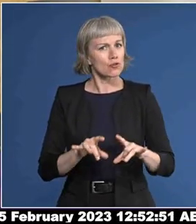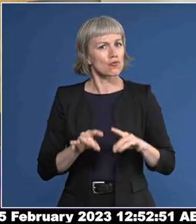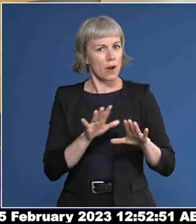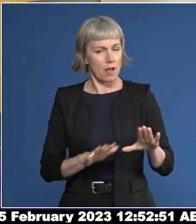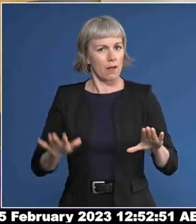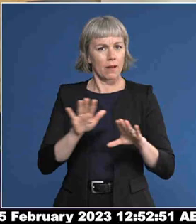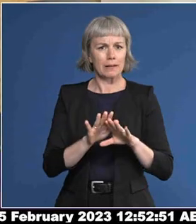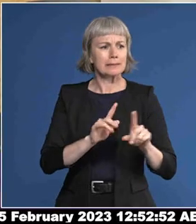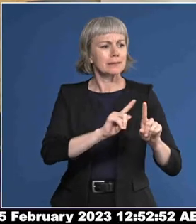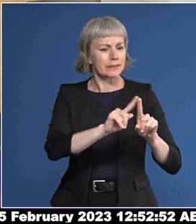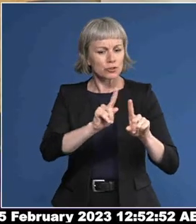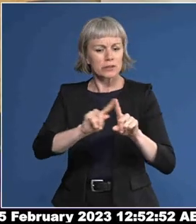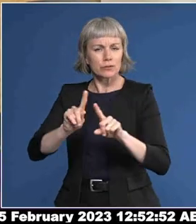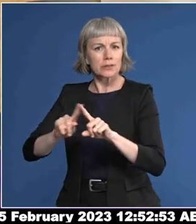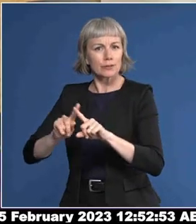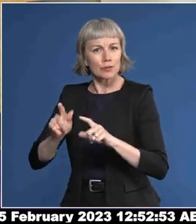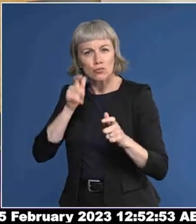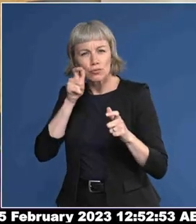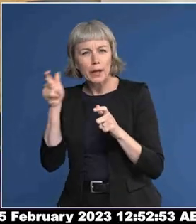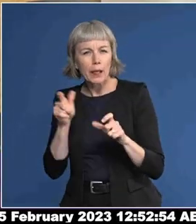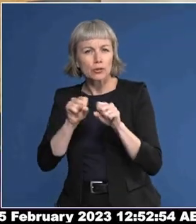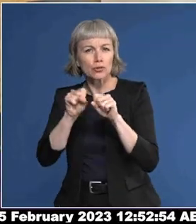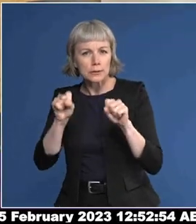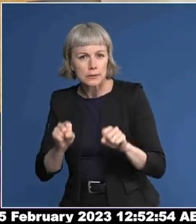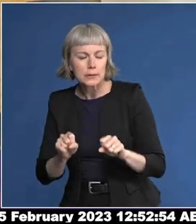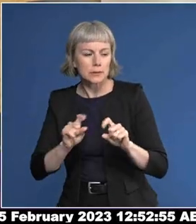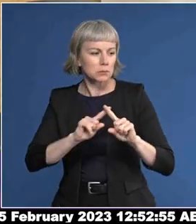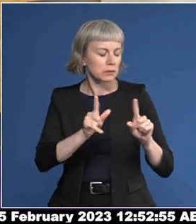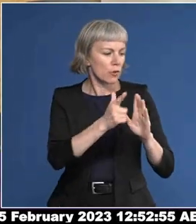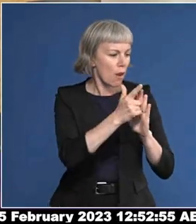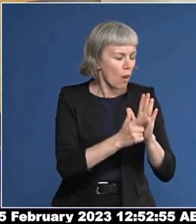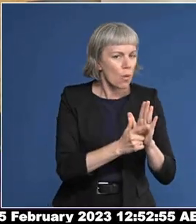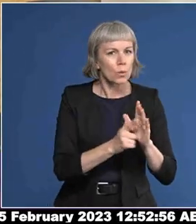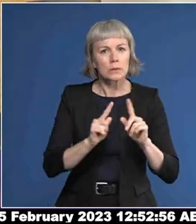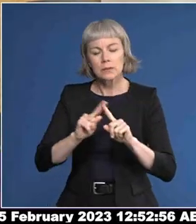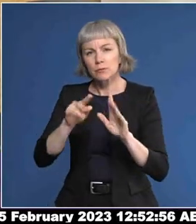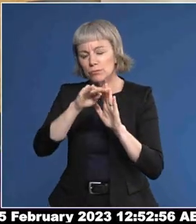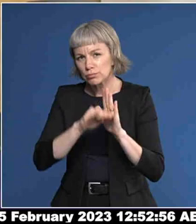And in the context of delivering disability services, often our attention is very much